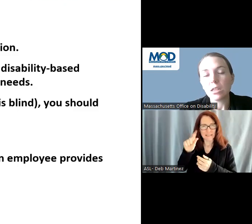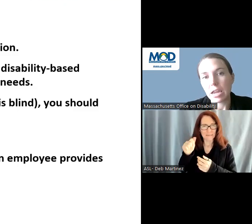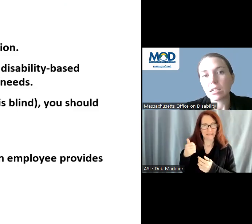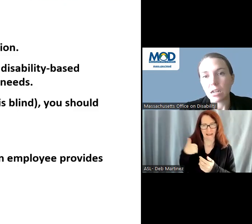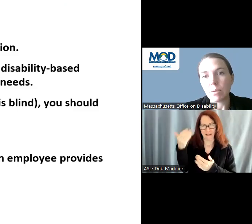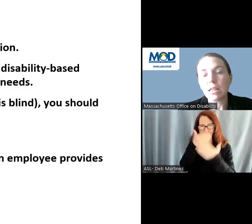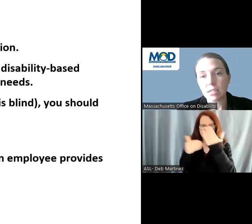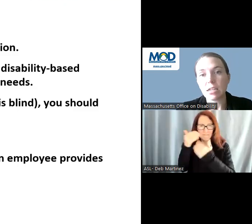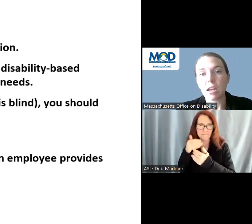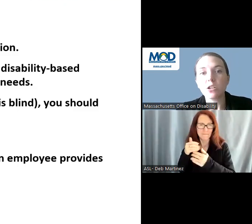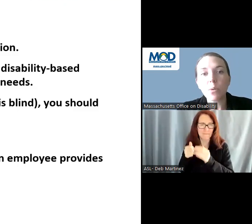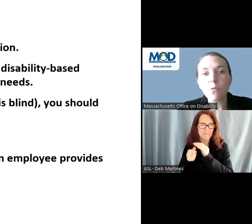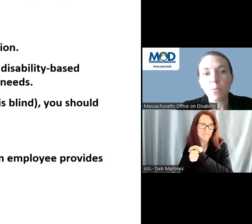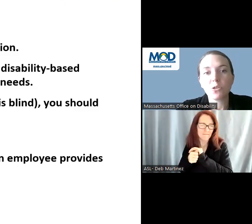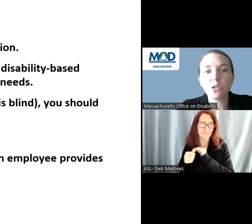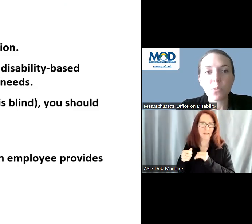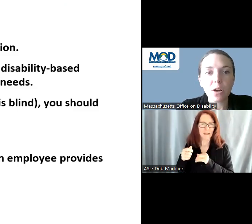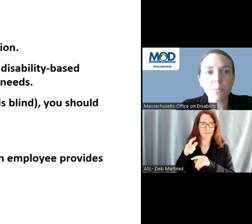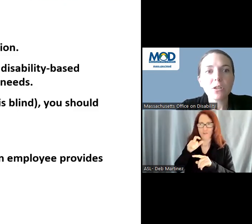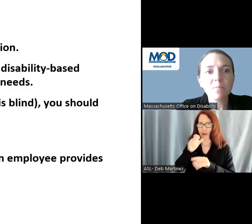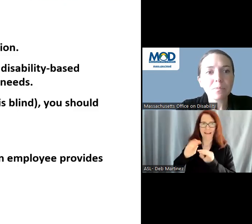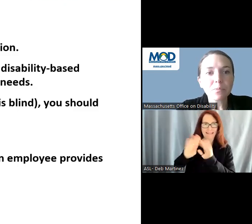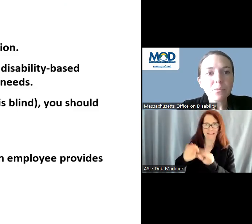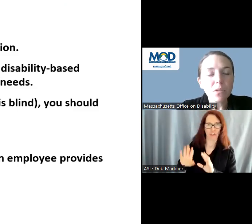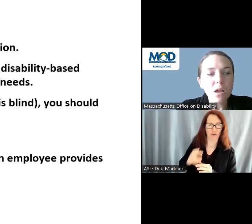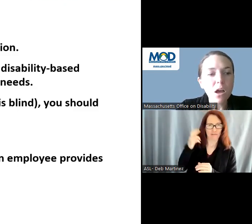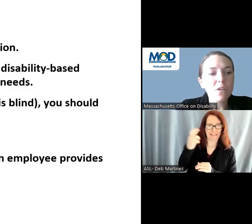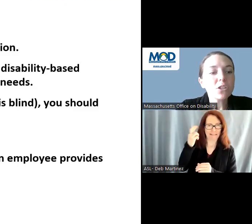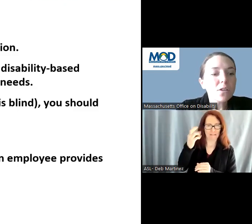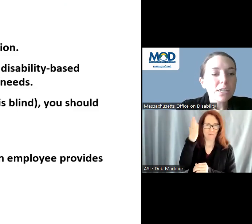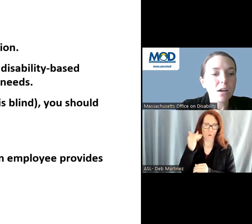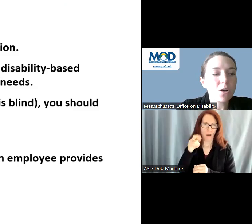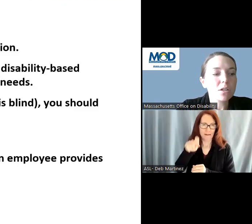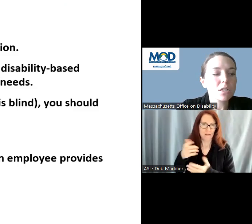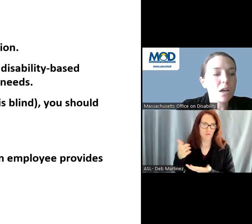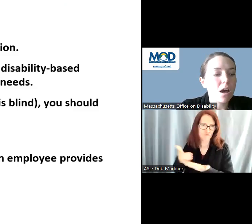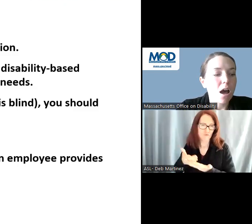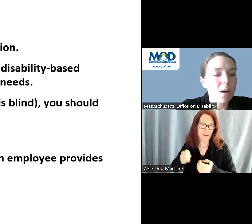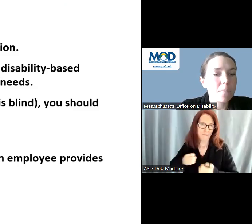and so the reason and the link is going to be less tangible promotional support animals for service